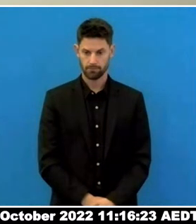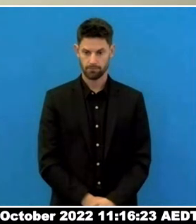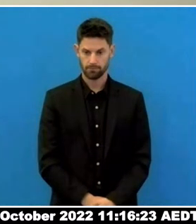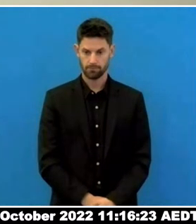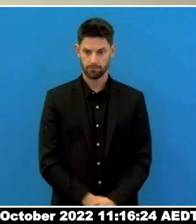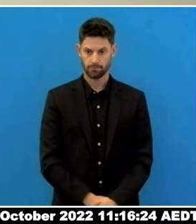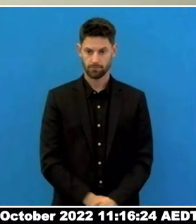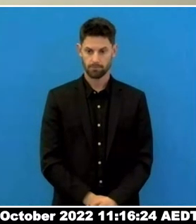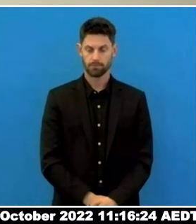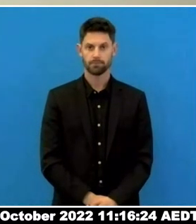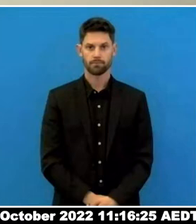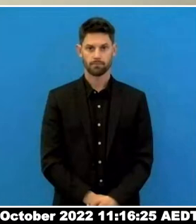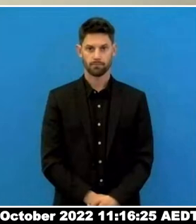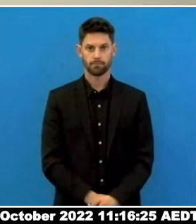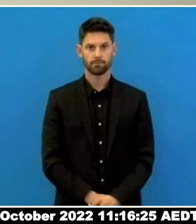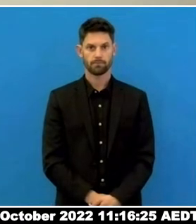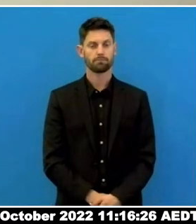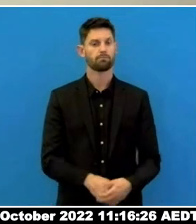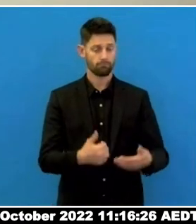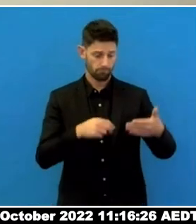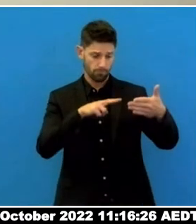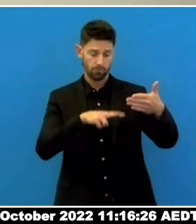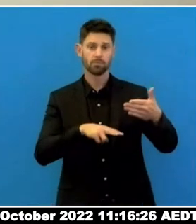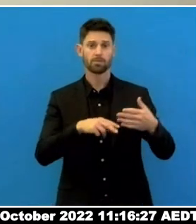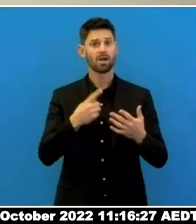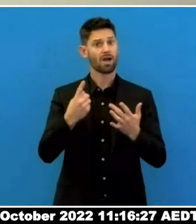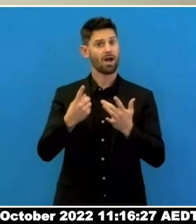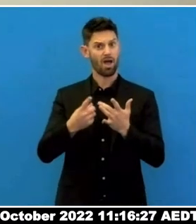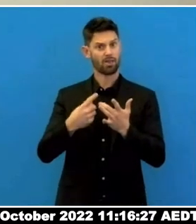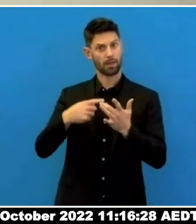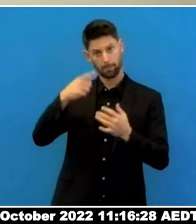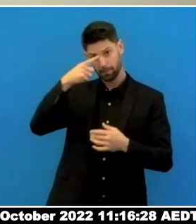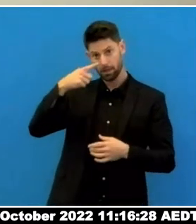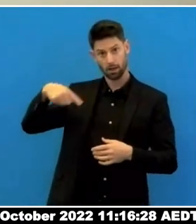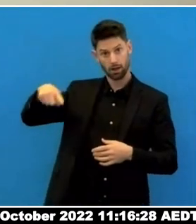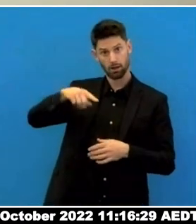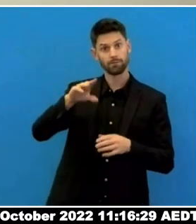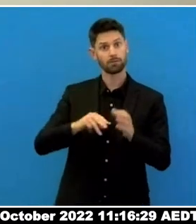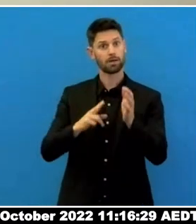Yes. "Some other people from Nauru have applied to be resettled in the United States